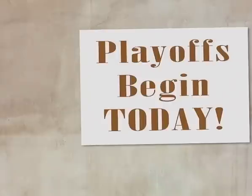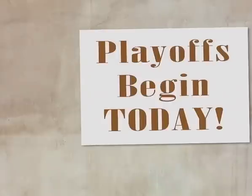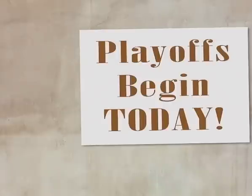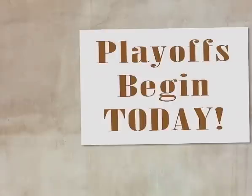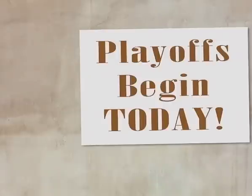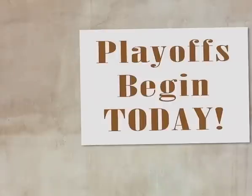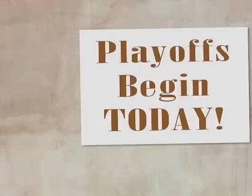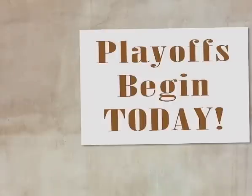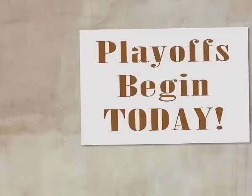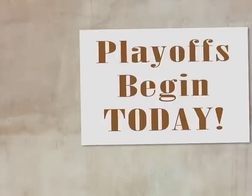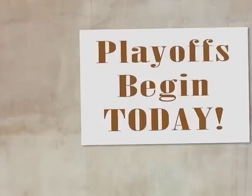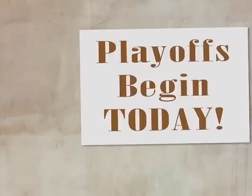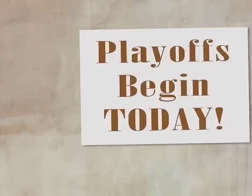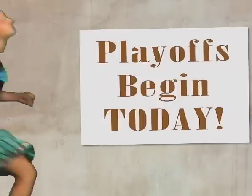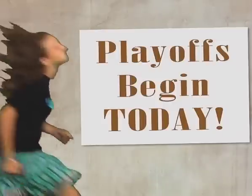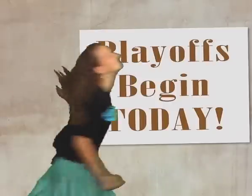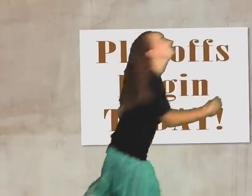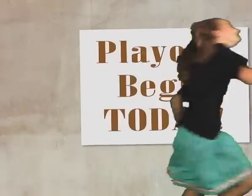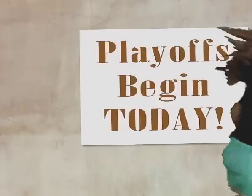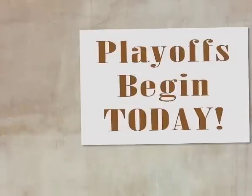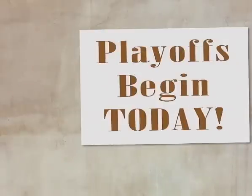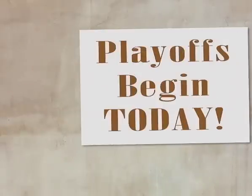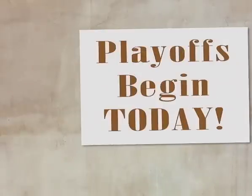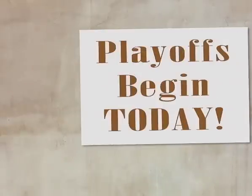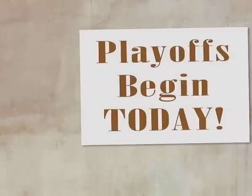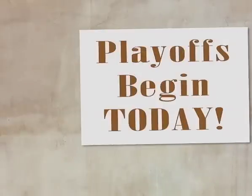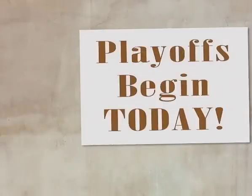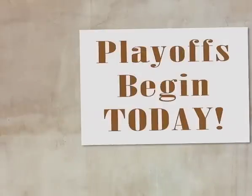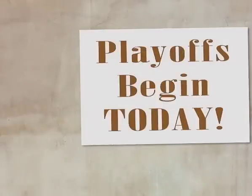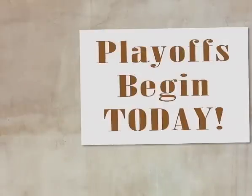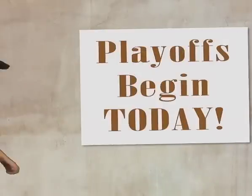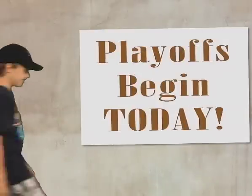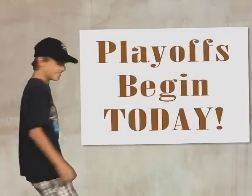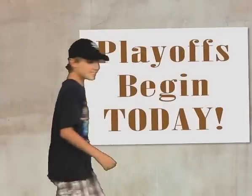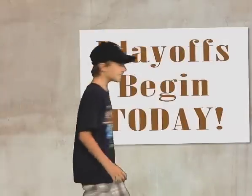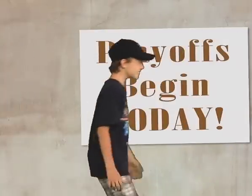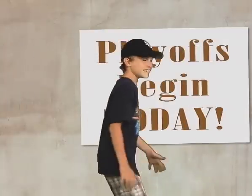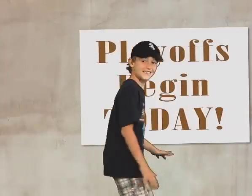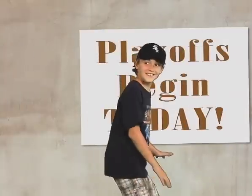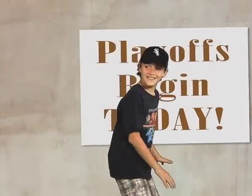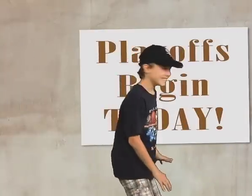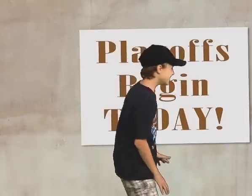‚ô™ PATIENCE. ‚ô™ styl ˇˇˇˇ